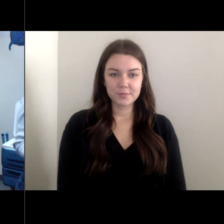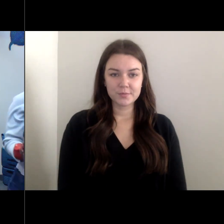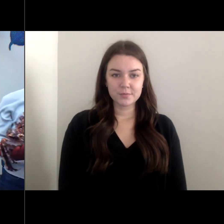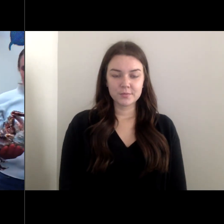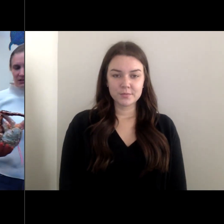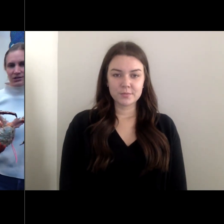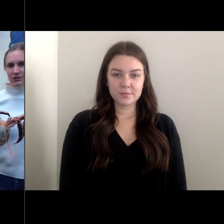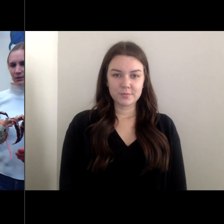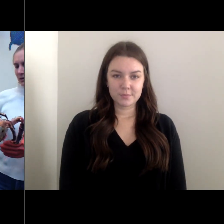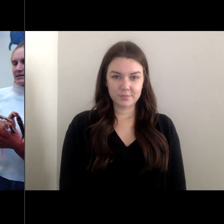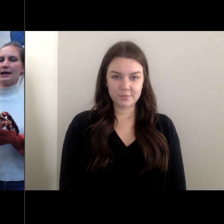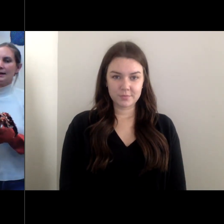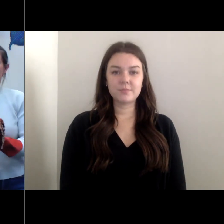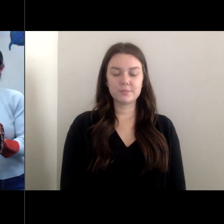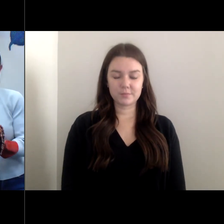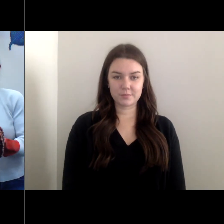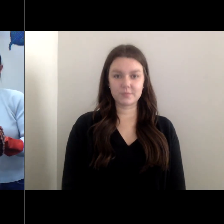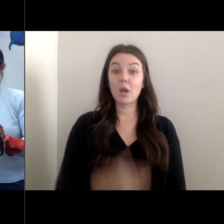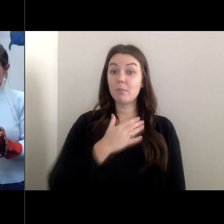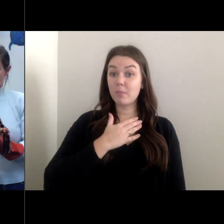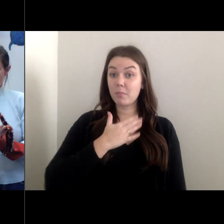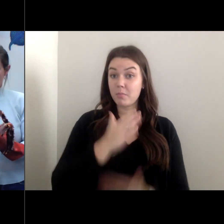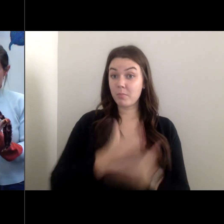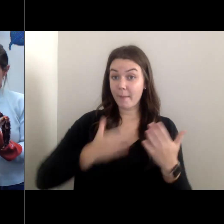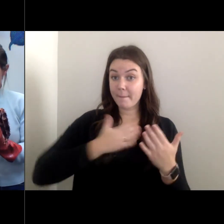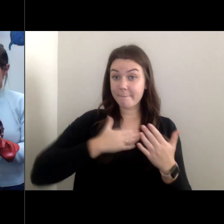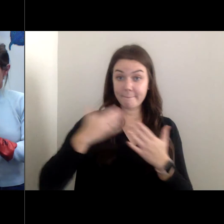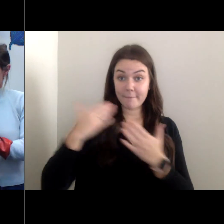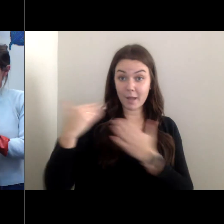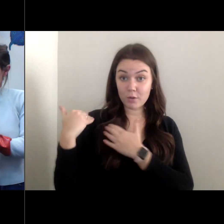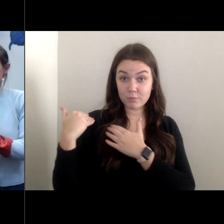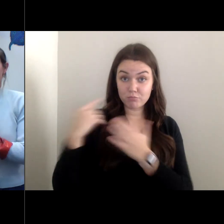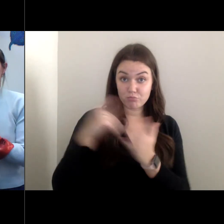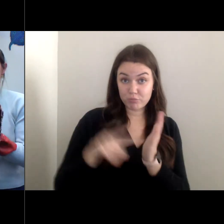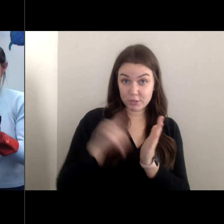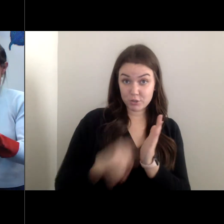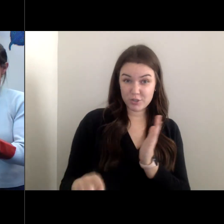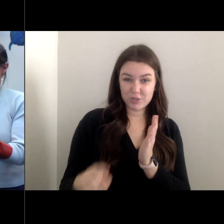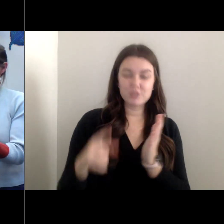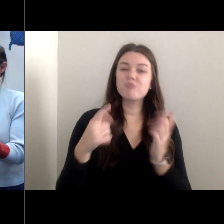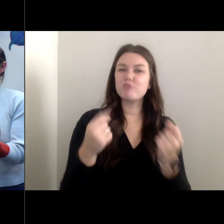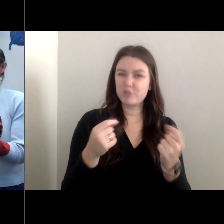Part of my research is doing tagging with red king crabs, so this is something that I get really excited about.